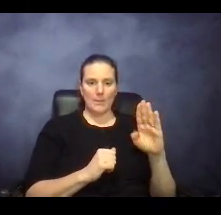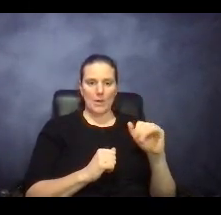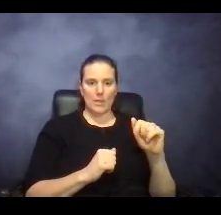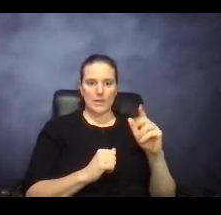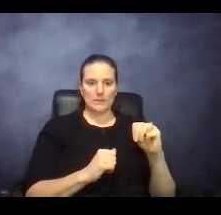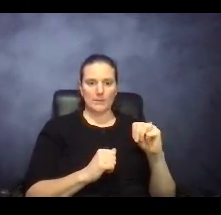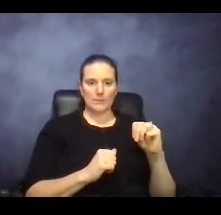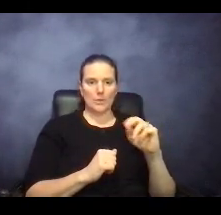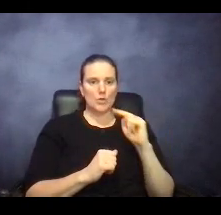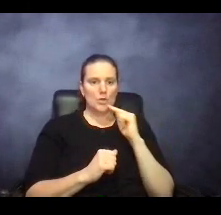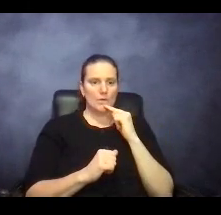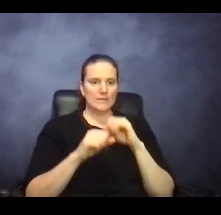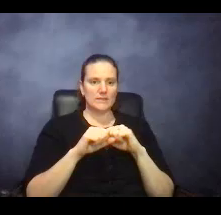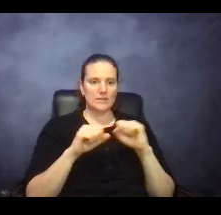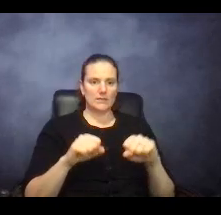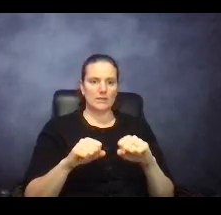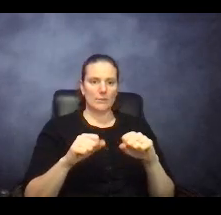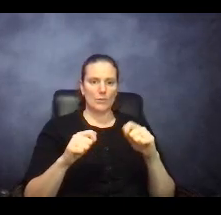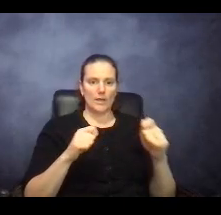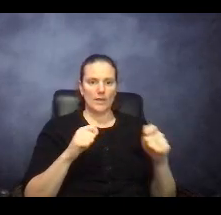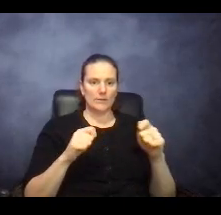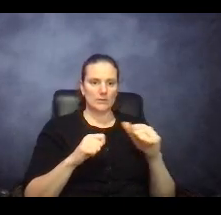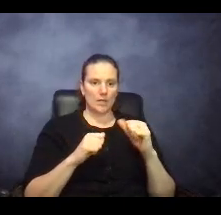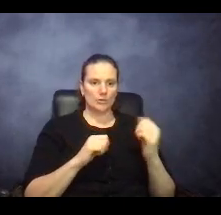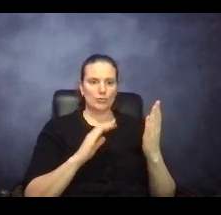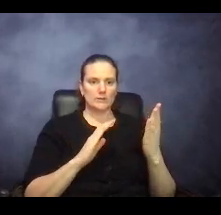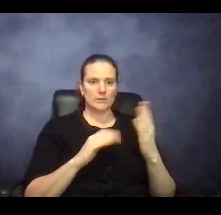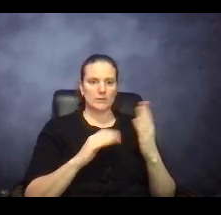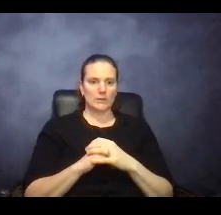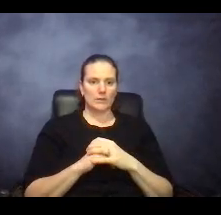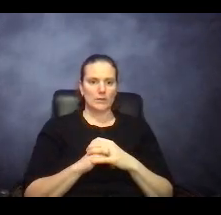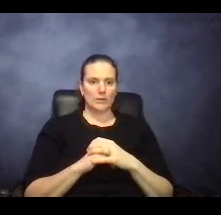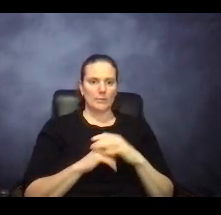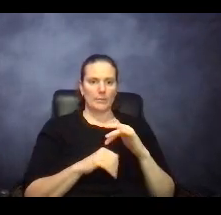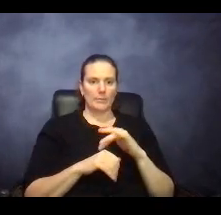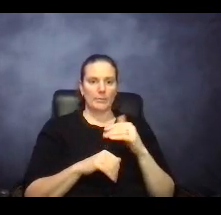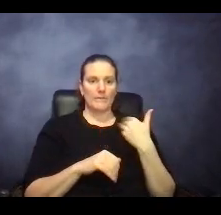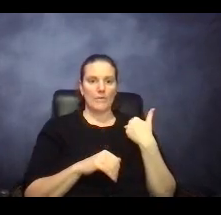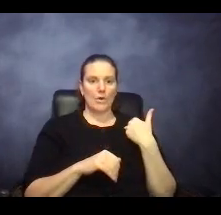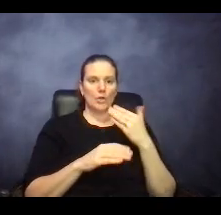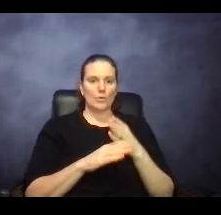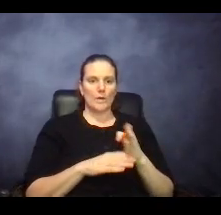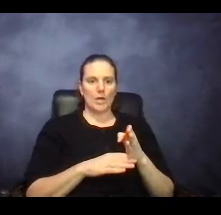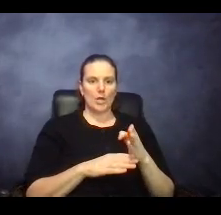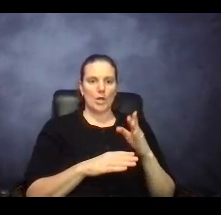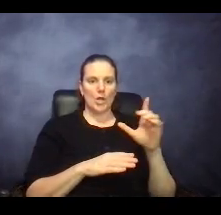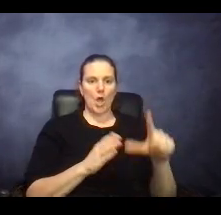necessarily addressed. So I mean, I have tried, I tried earlier in my career, I tried it a lot because I was like, oh, low replace it